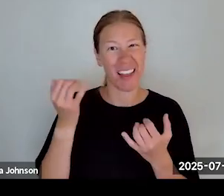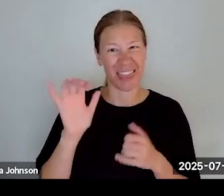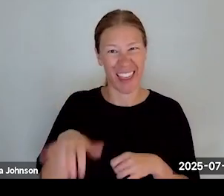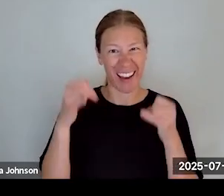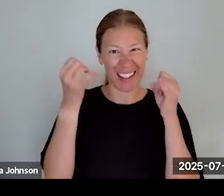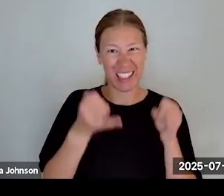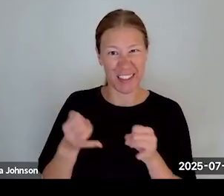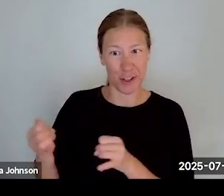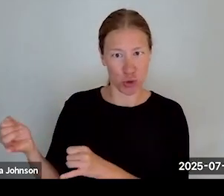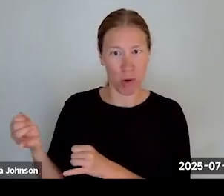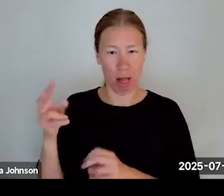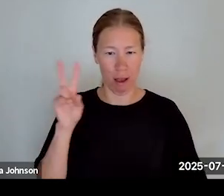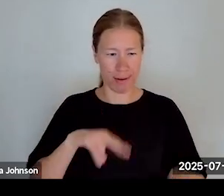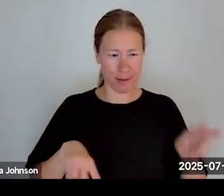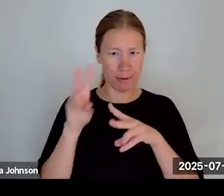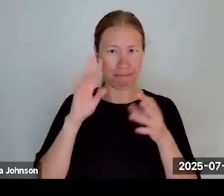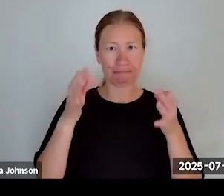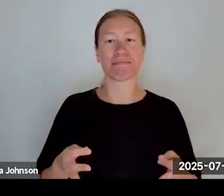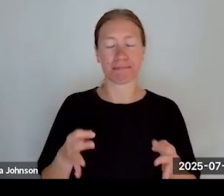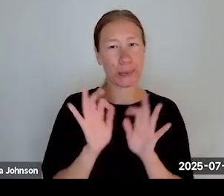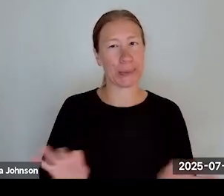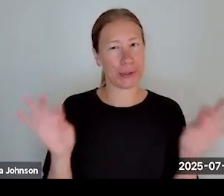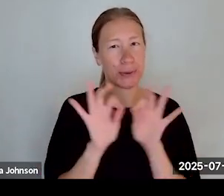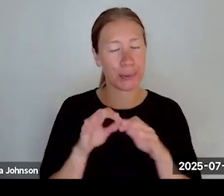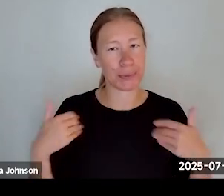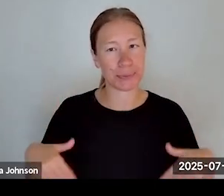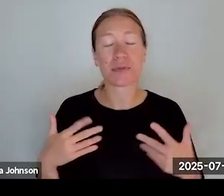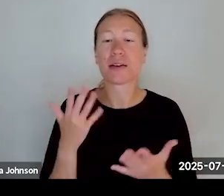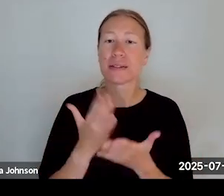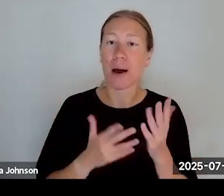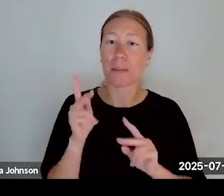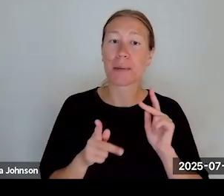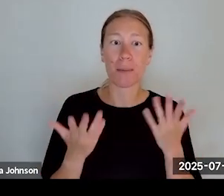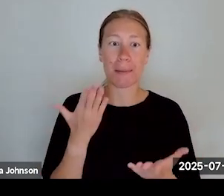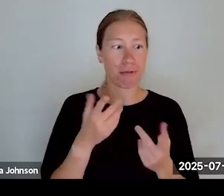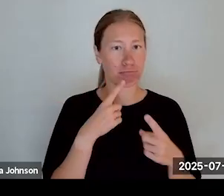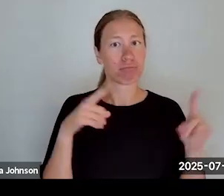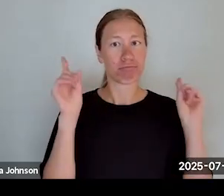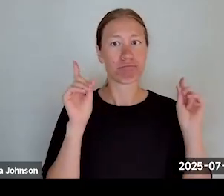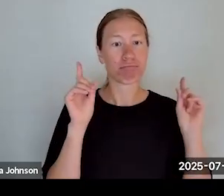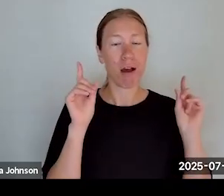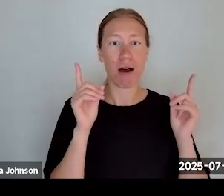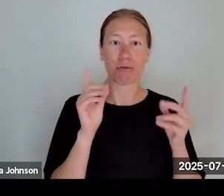is going to be very important. Some people may find success with accommodations like modified schedules,